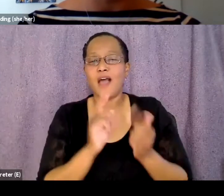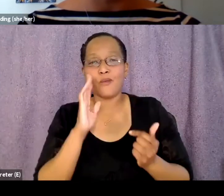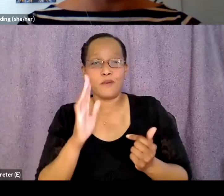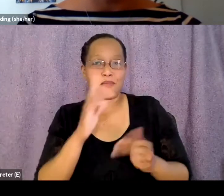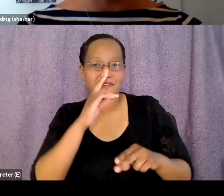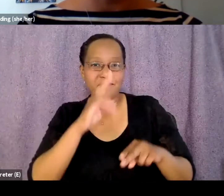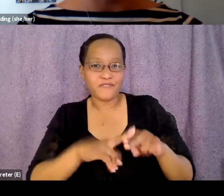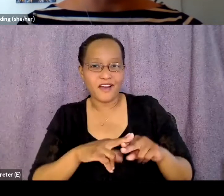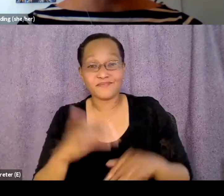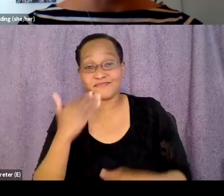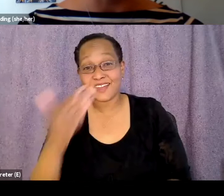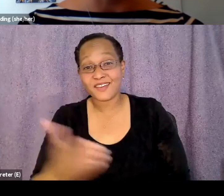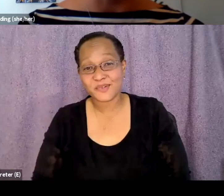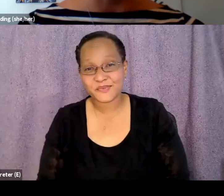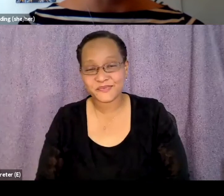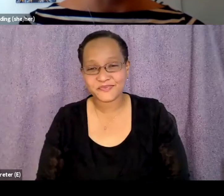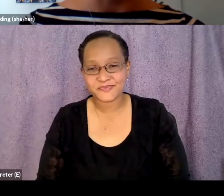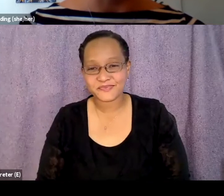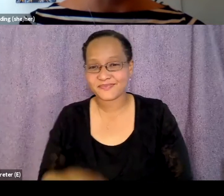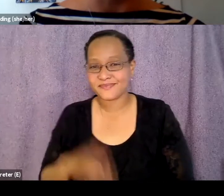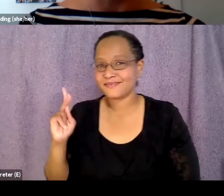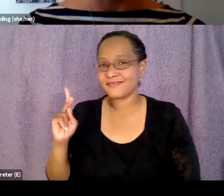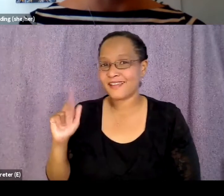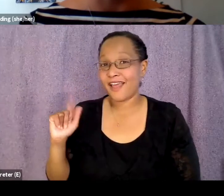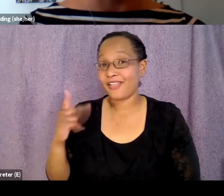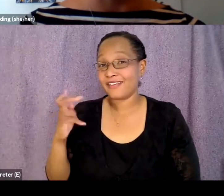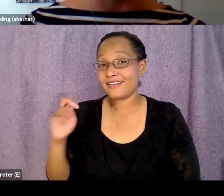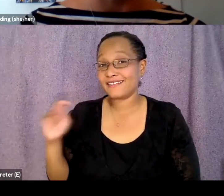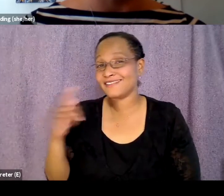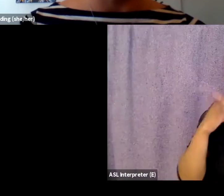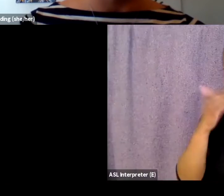Keah Brown: Thank you. Kathleen Simpson: No, thank you.